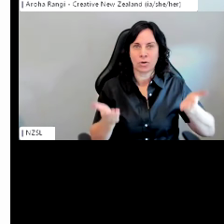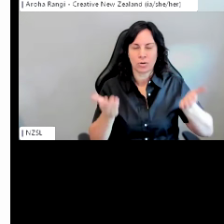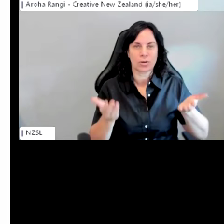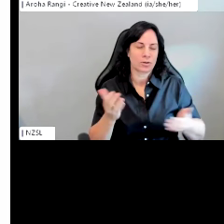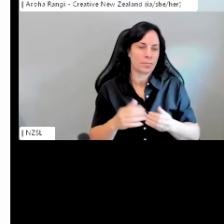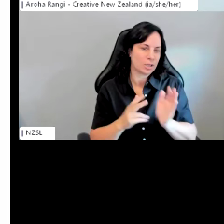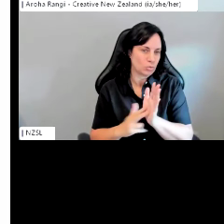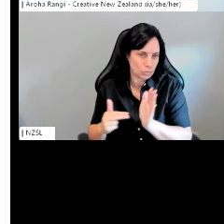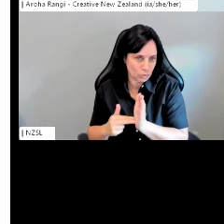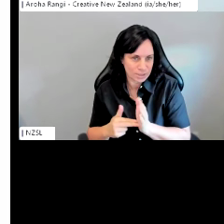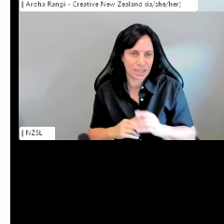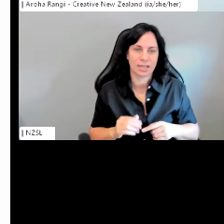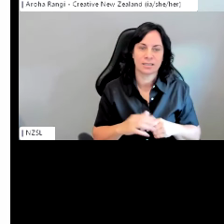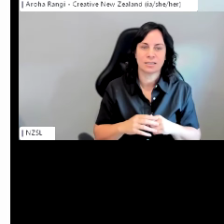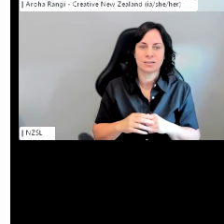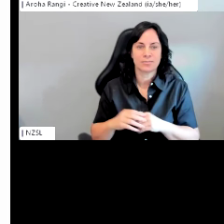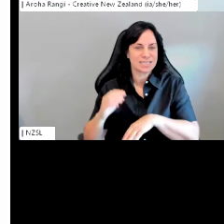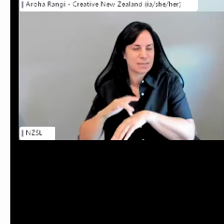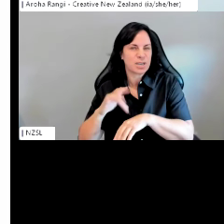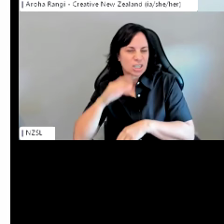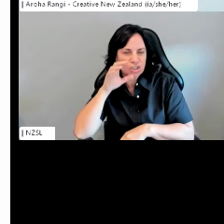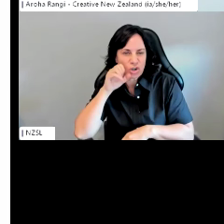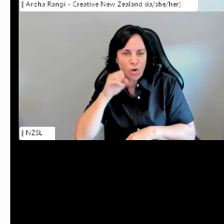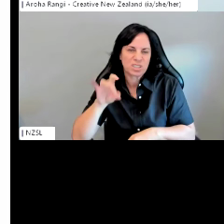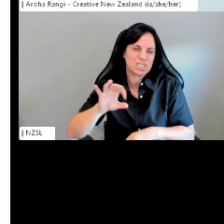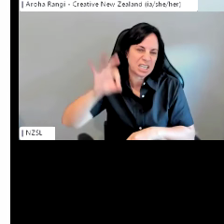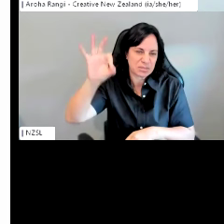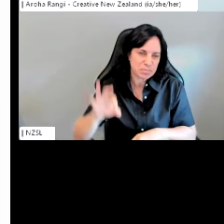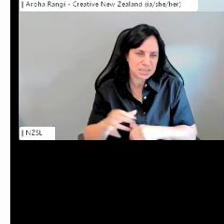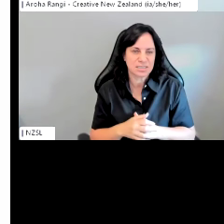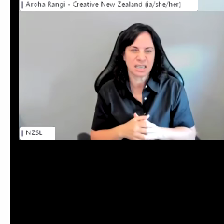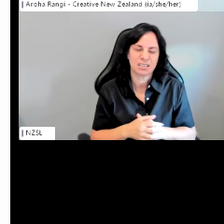New Zealander to have done it. Stimulation 10% higher. Essence 6%. Affirmations still above.